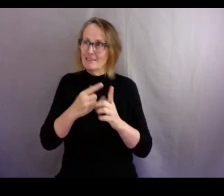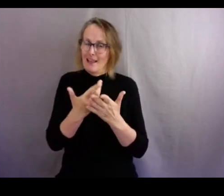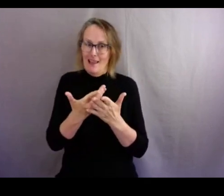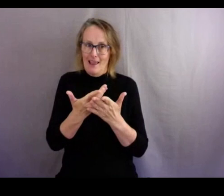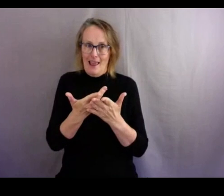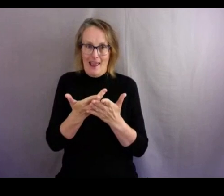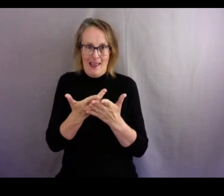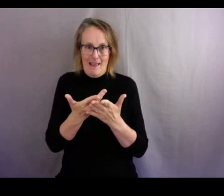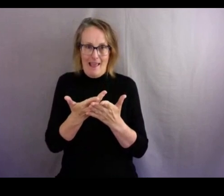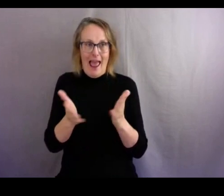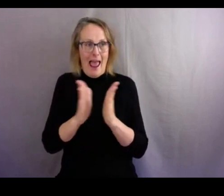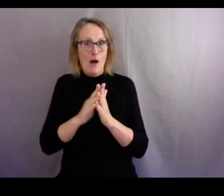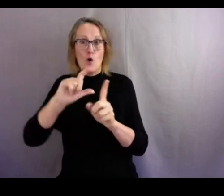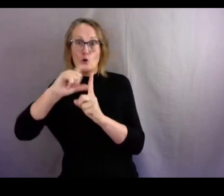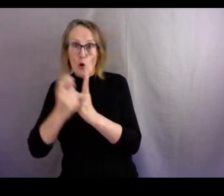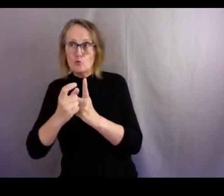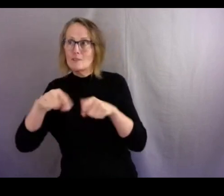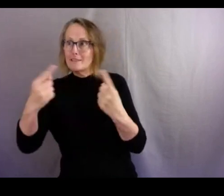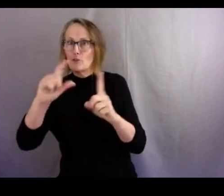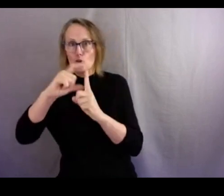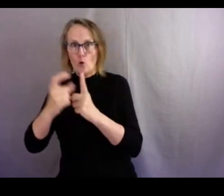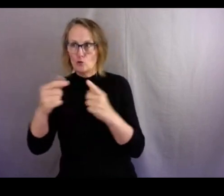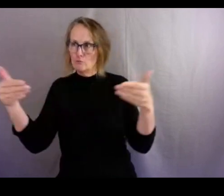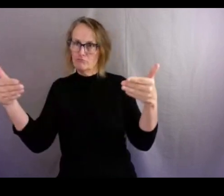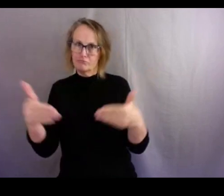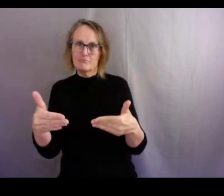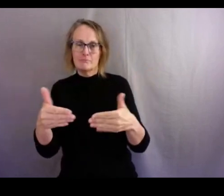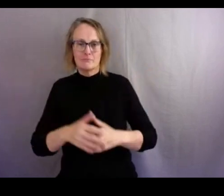His best known work, "Noa Noa" is probably also the most misunderstood,